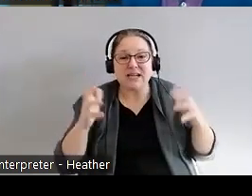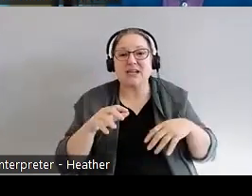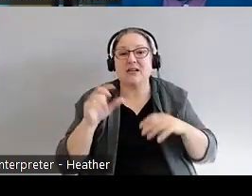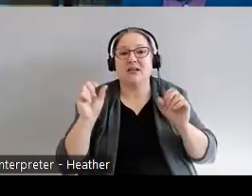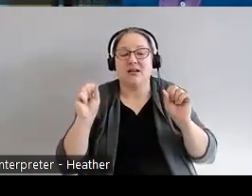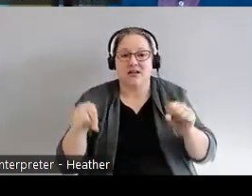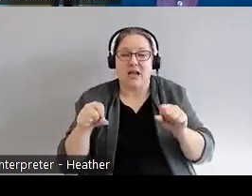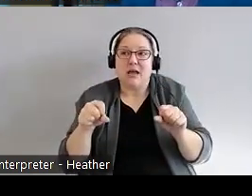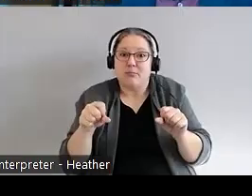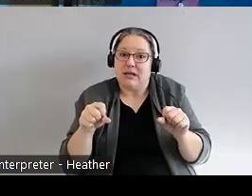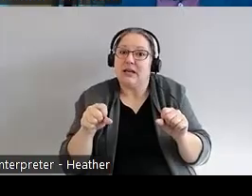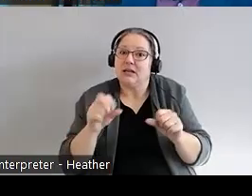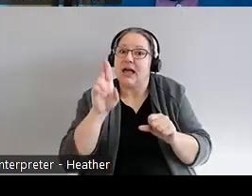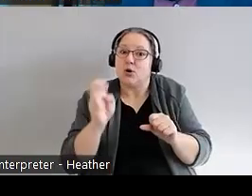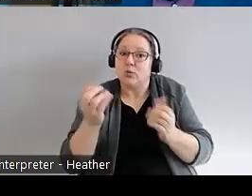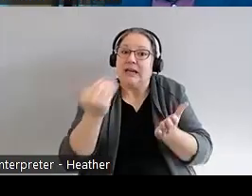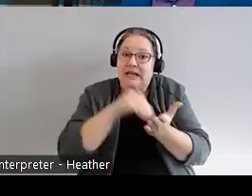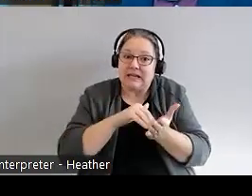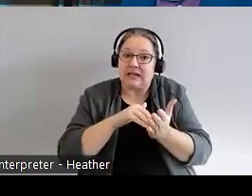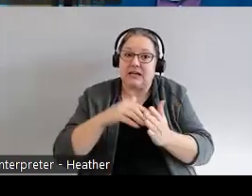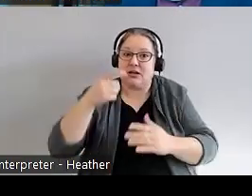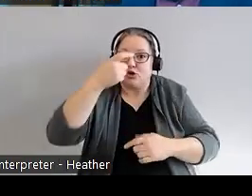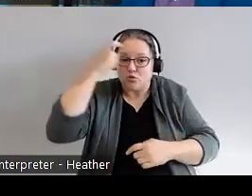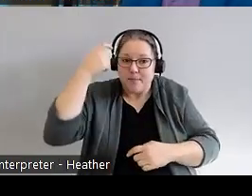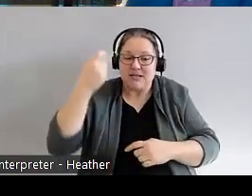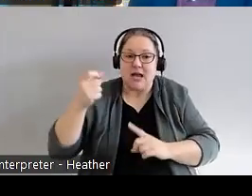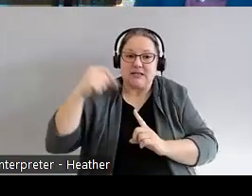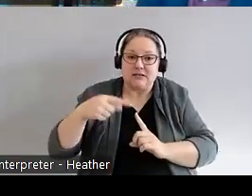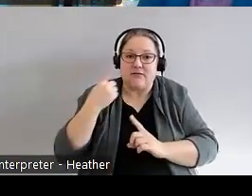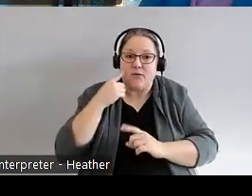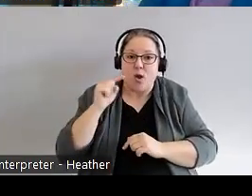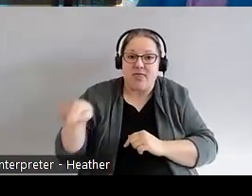quote unquote retraumatizing if you will for them. And patients who struggle with aggression